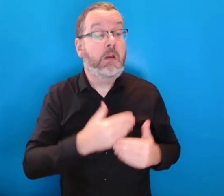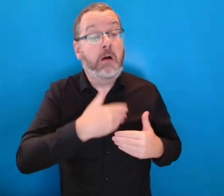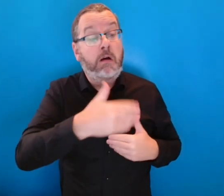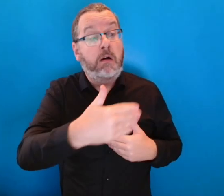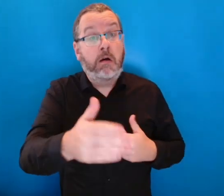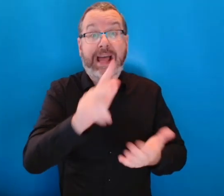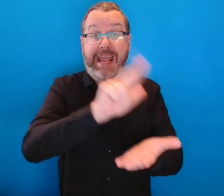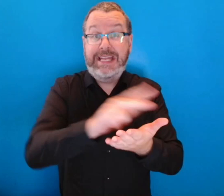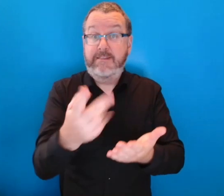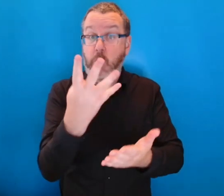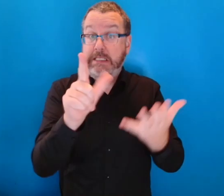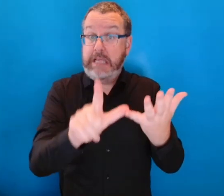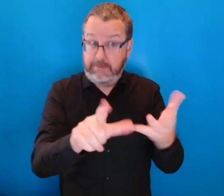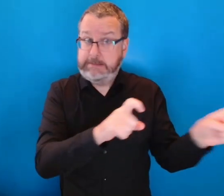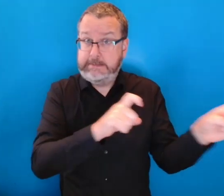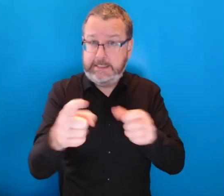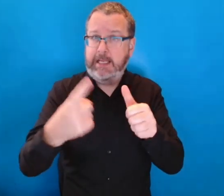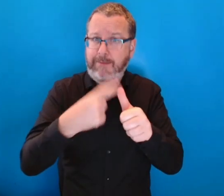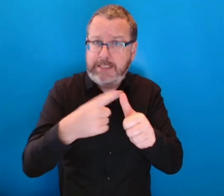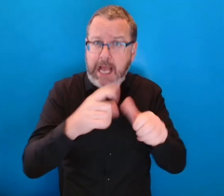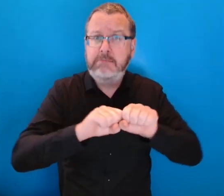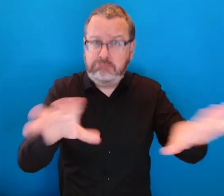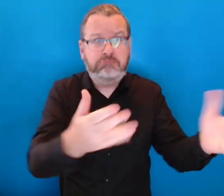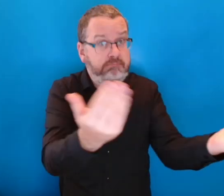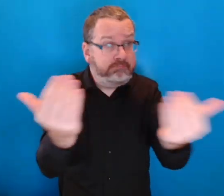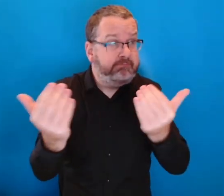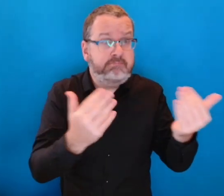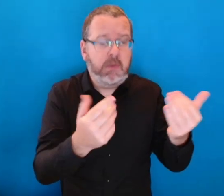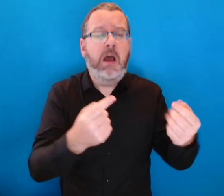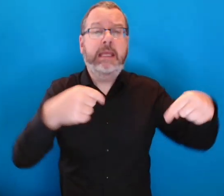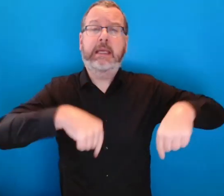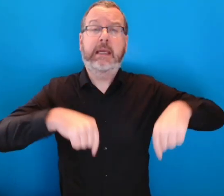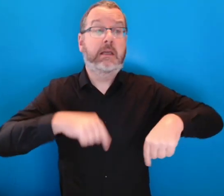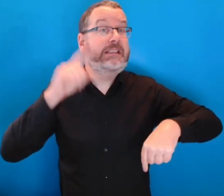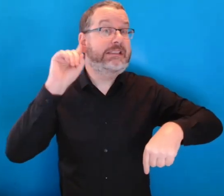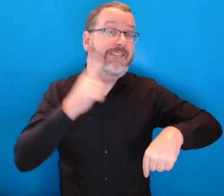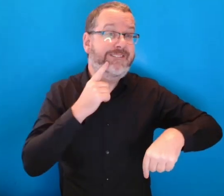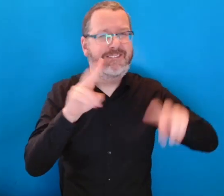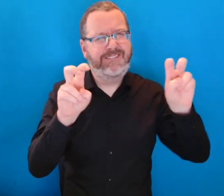Eight years later in 1847 it was still strongly emphasised that